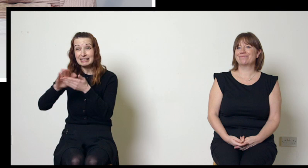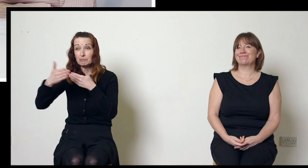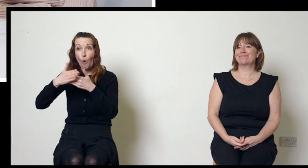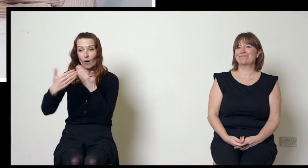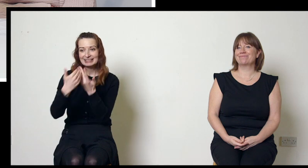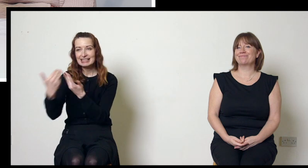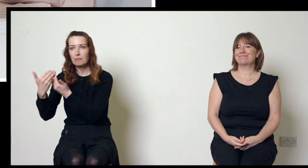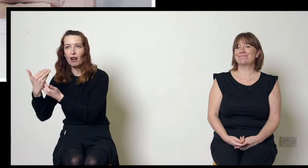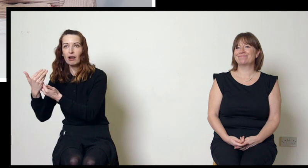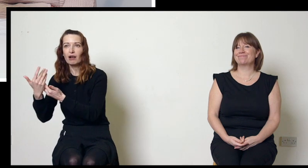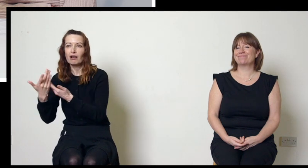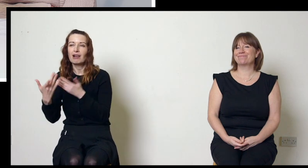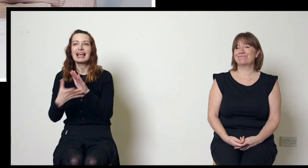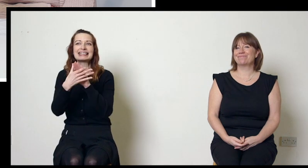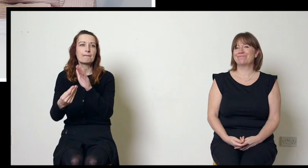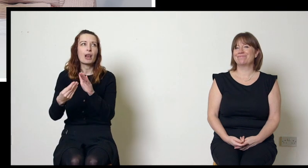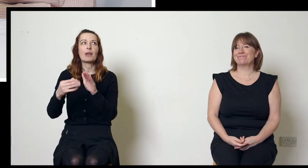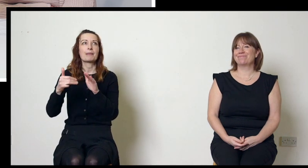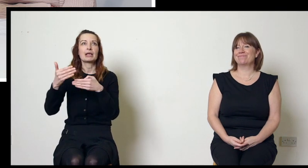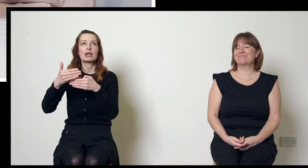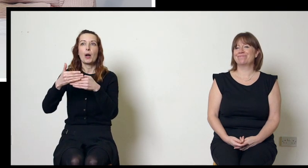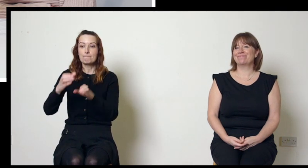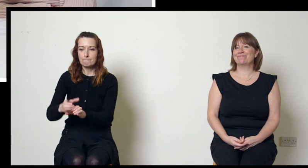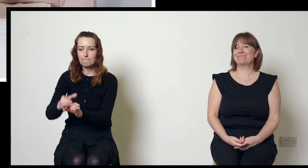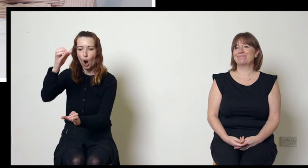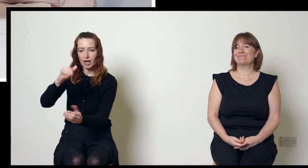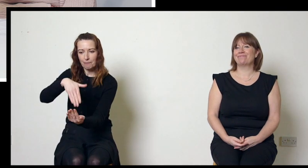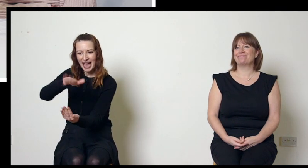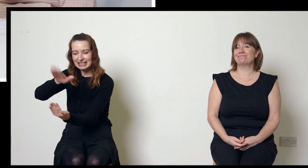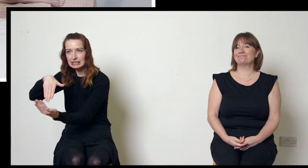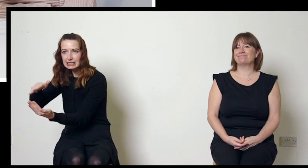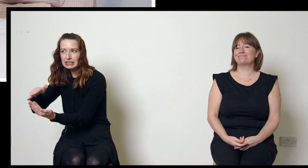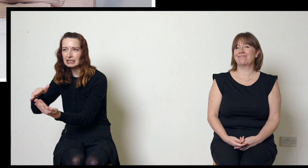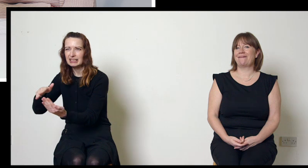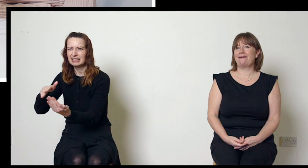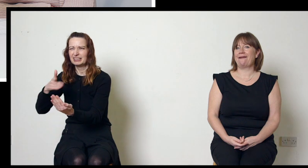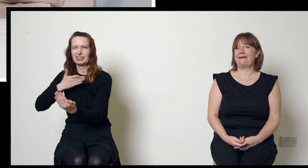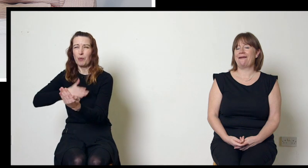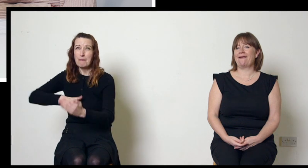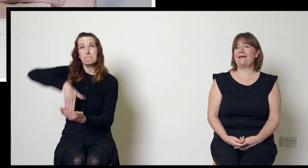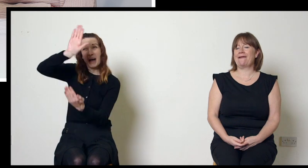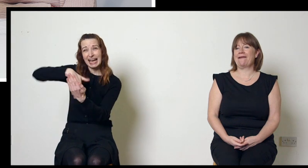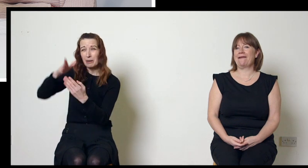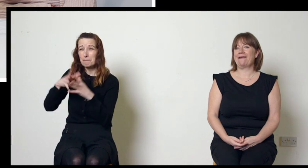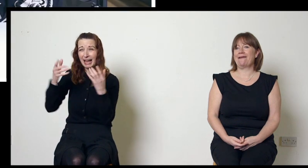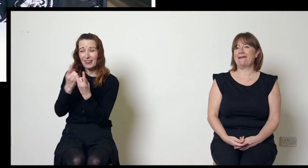You know, like whether it's painting a bollard or something rather than doing the big things, it's about doing those little things that can make the differences.